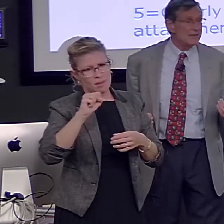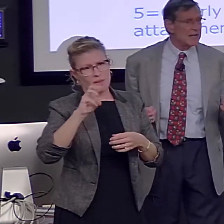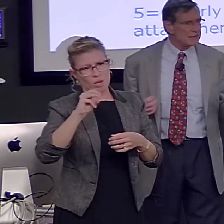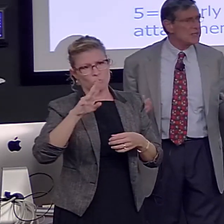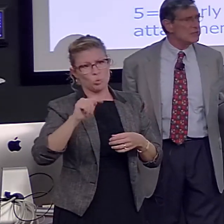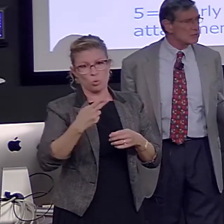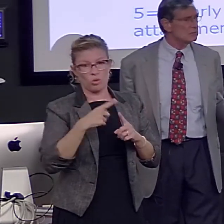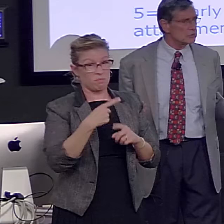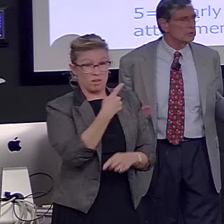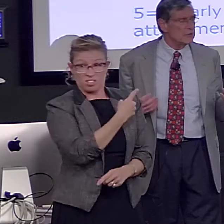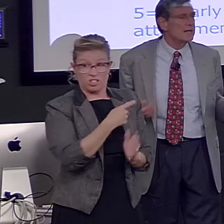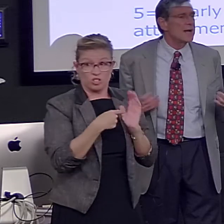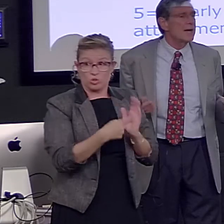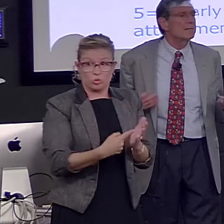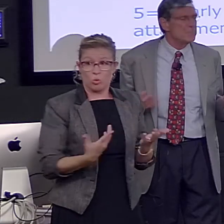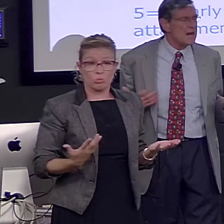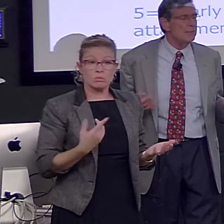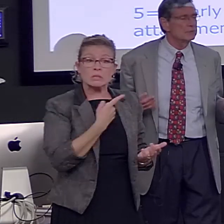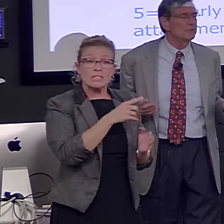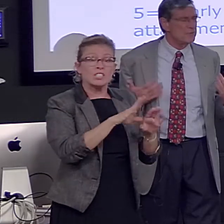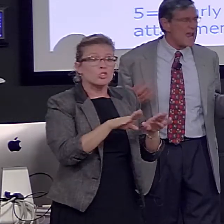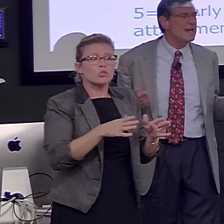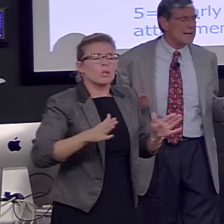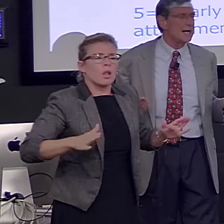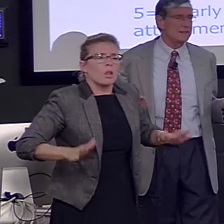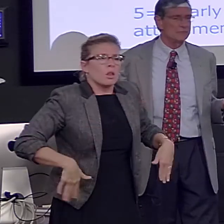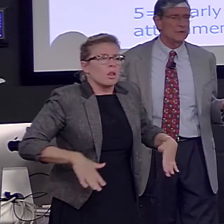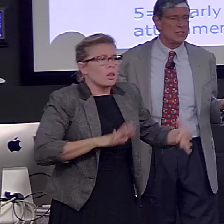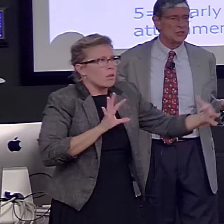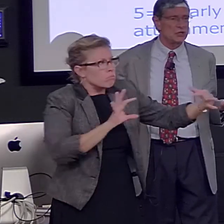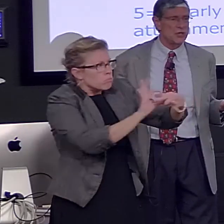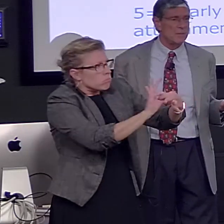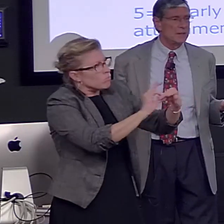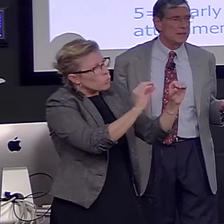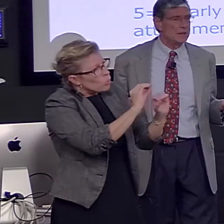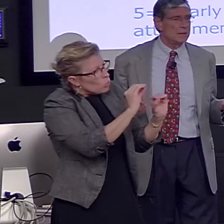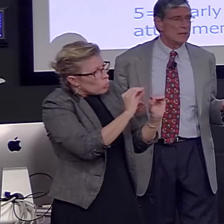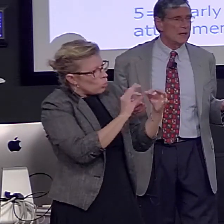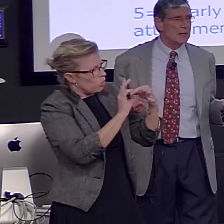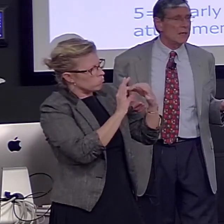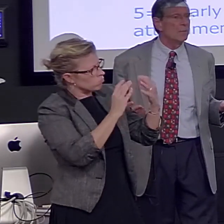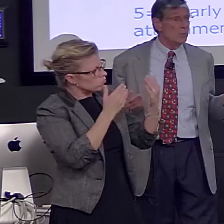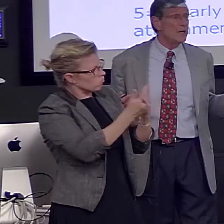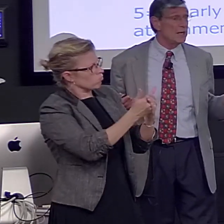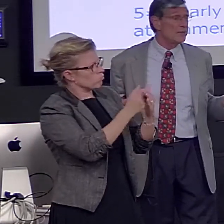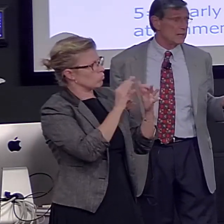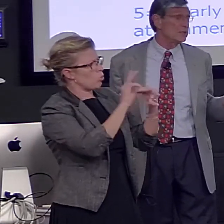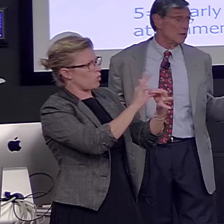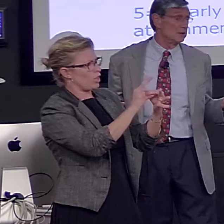that these children had not been able to form any kind of relationships with an adult human.